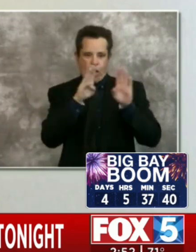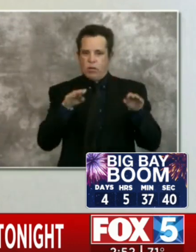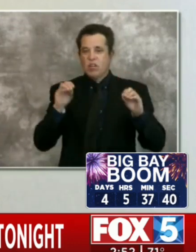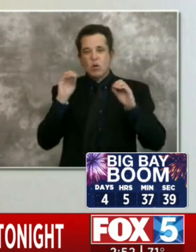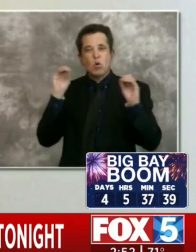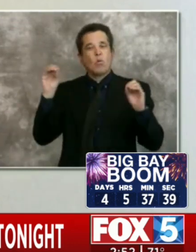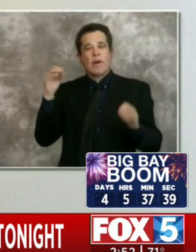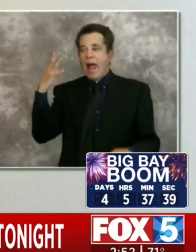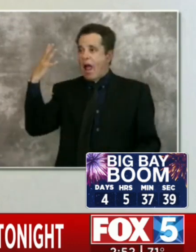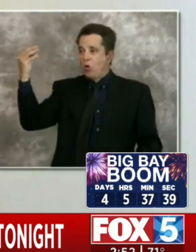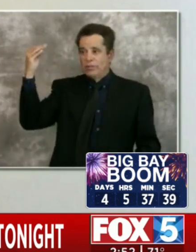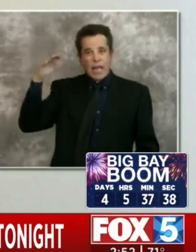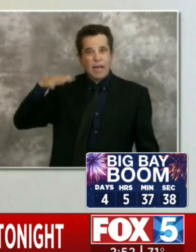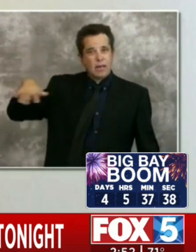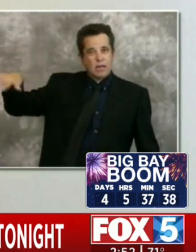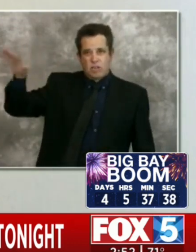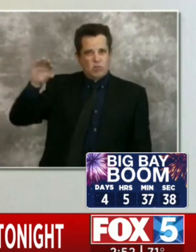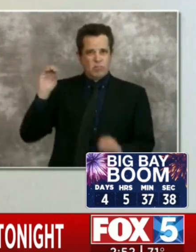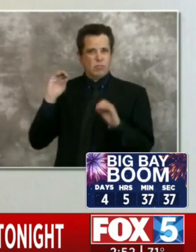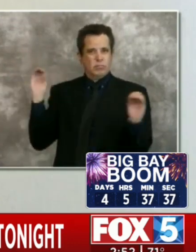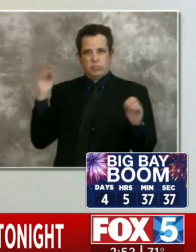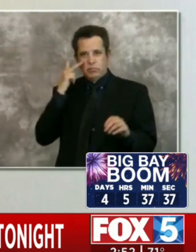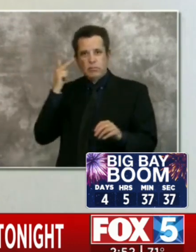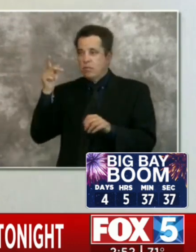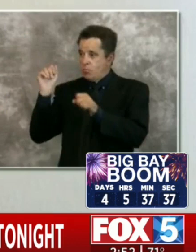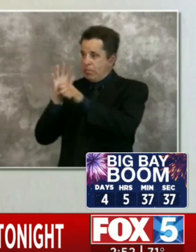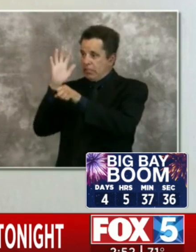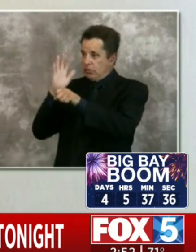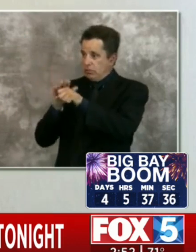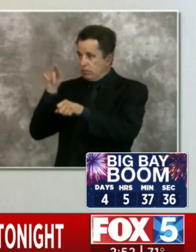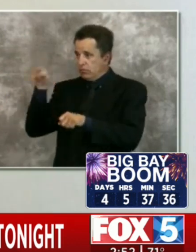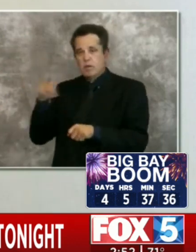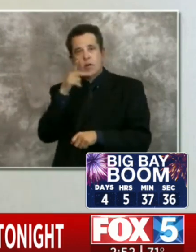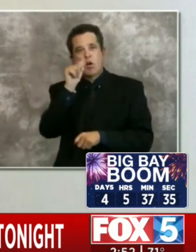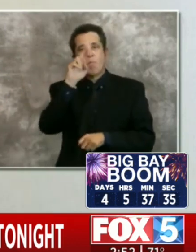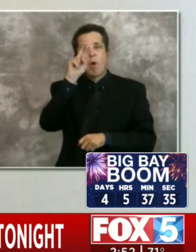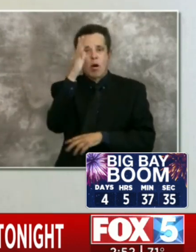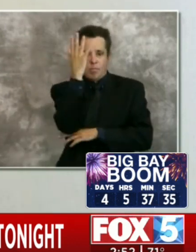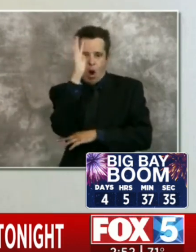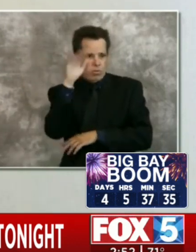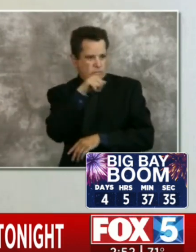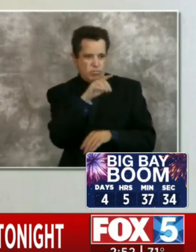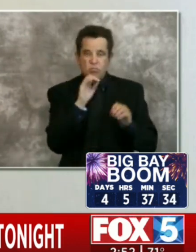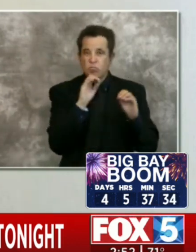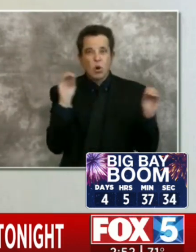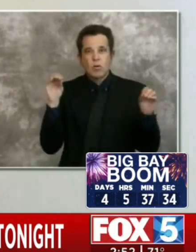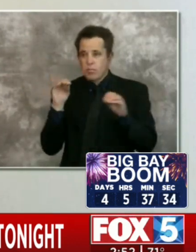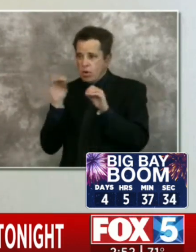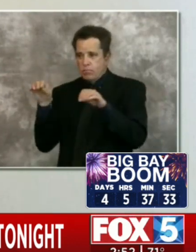HAVE COME FROM INDOOR SET. WE HAVE NOT YET SEEN OUTDOOR. OUTBREAKS FROM ANY OF THE